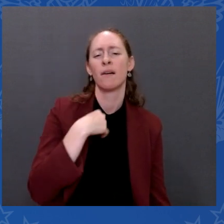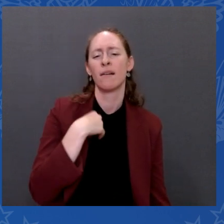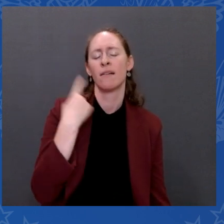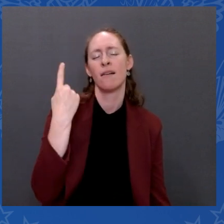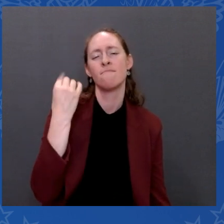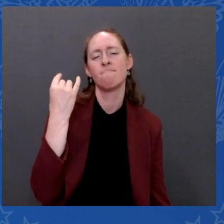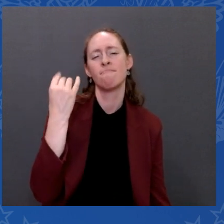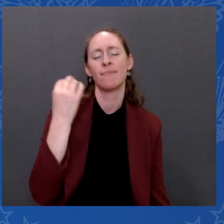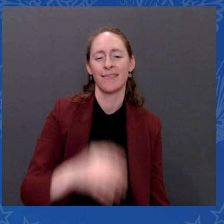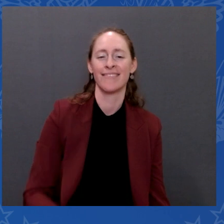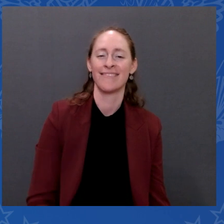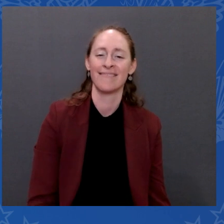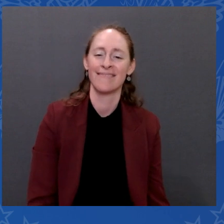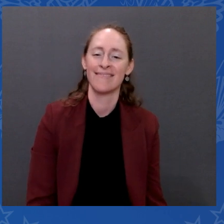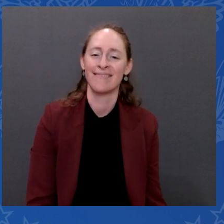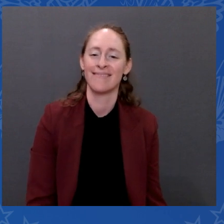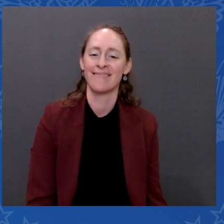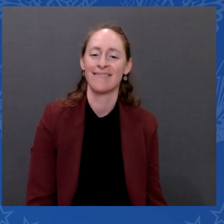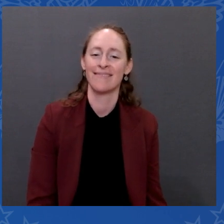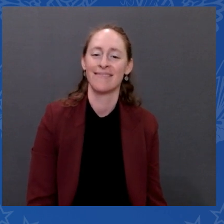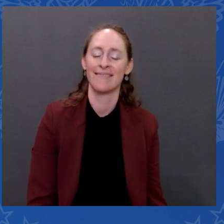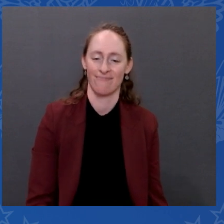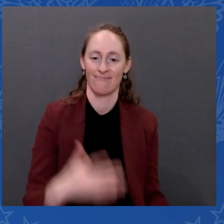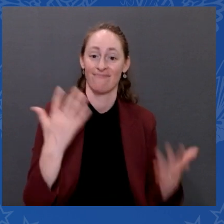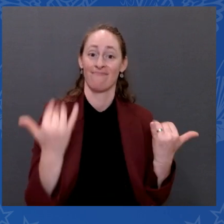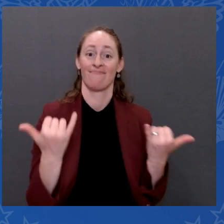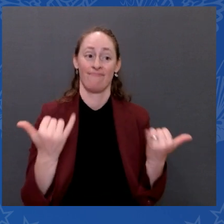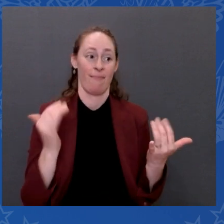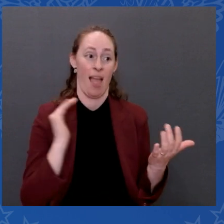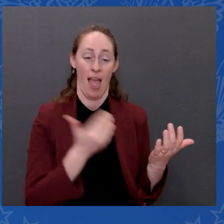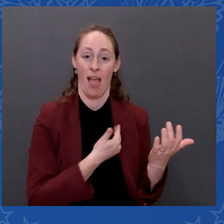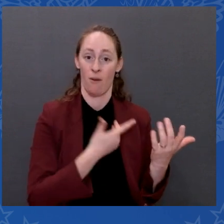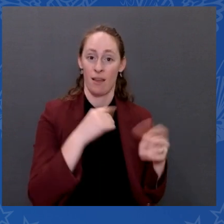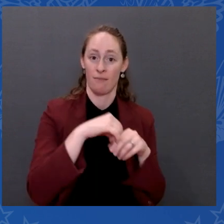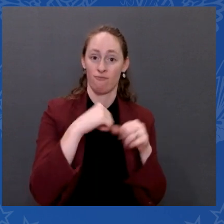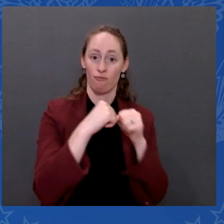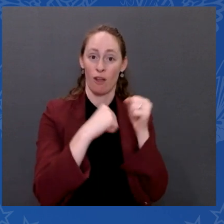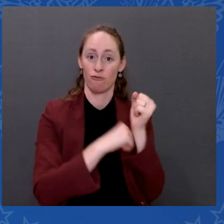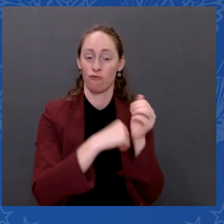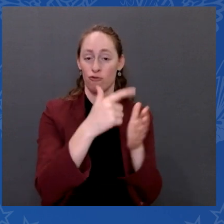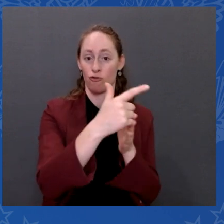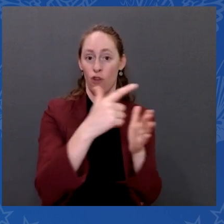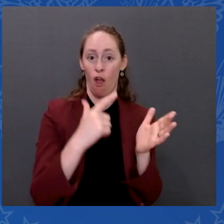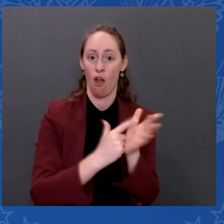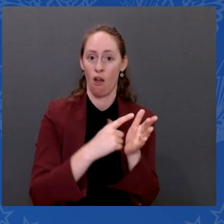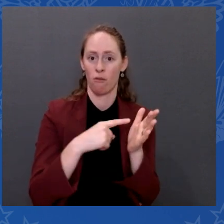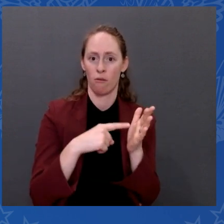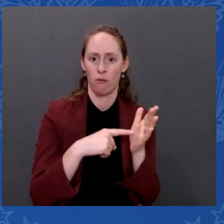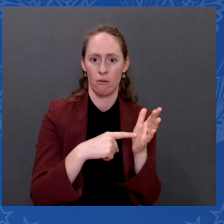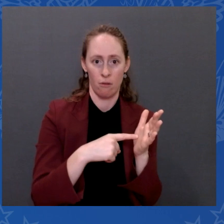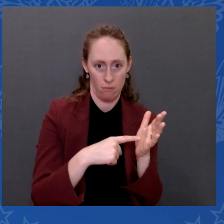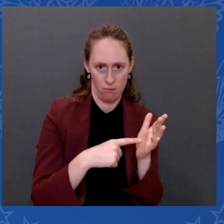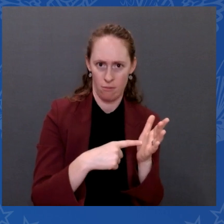we have an awful lot of money for putting in electronic charging stations